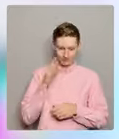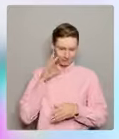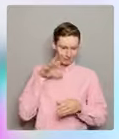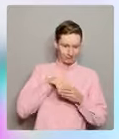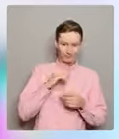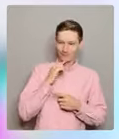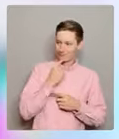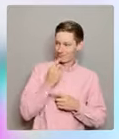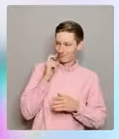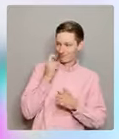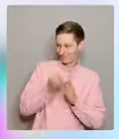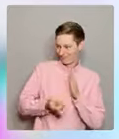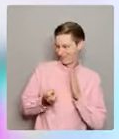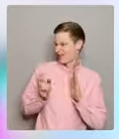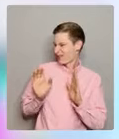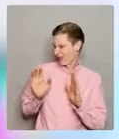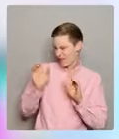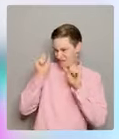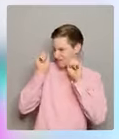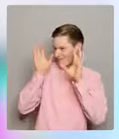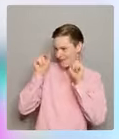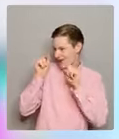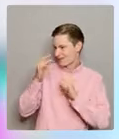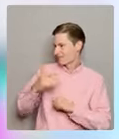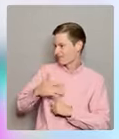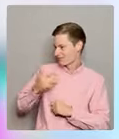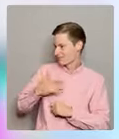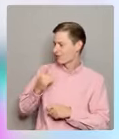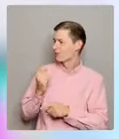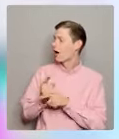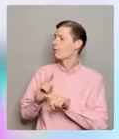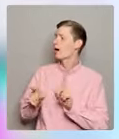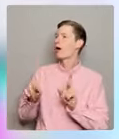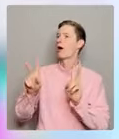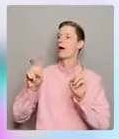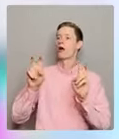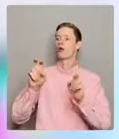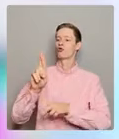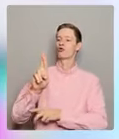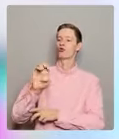about that feeling of intense immersion. But to your point, everyone's definition of what's a realistic movement